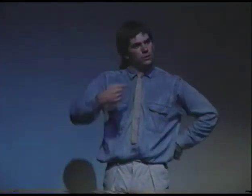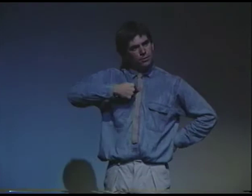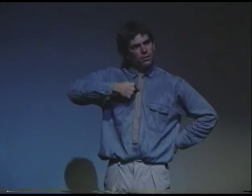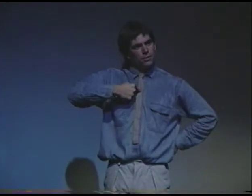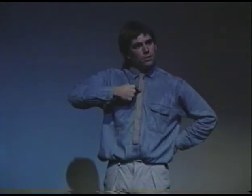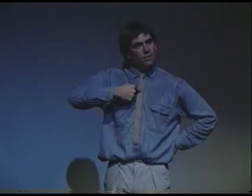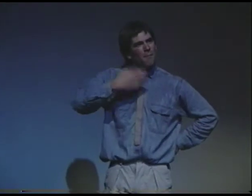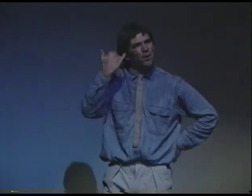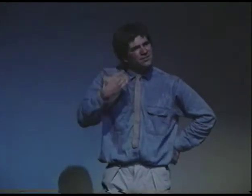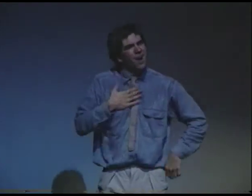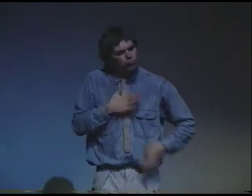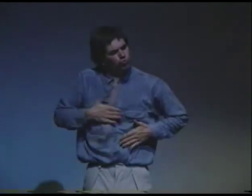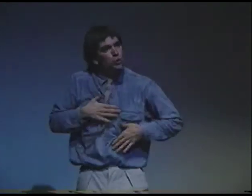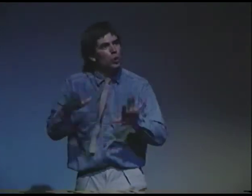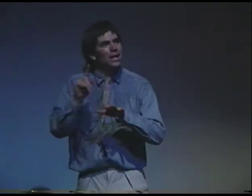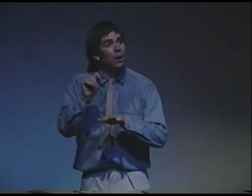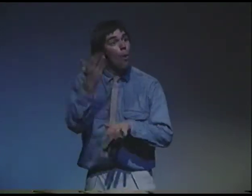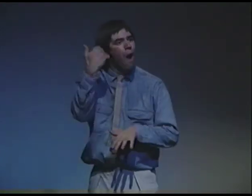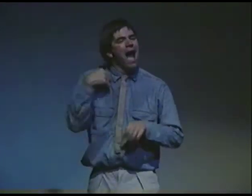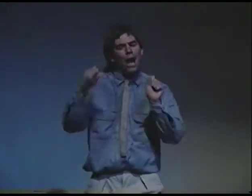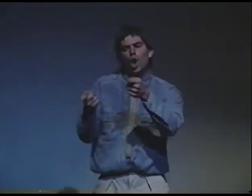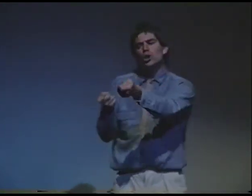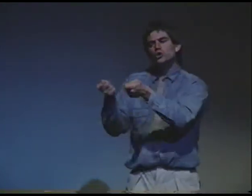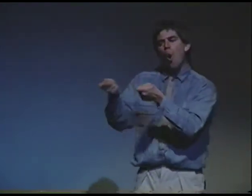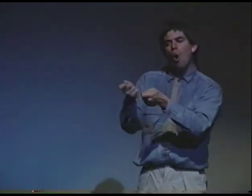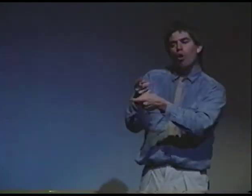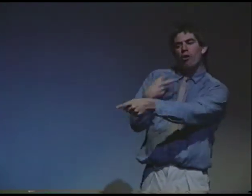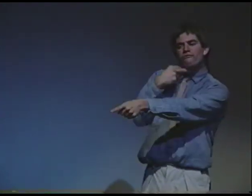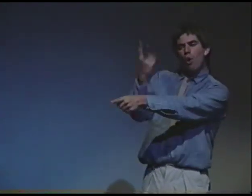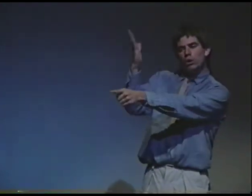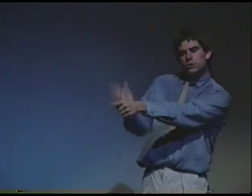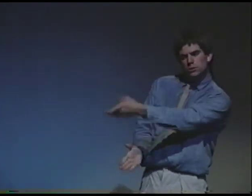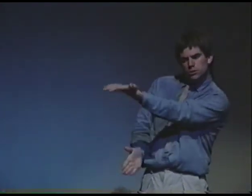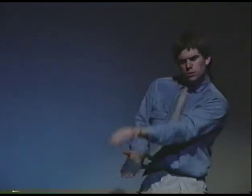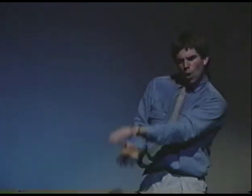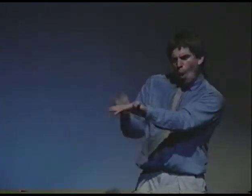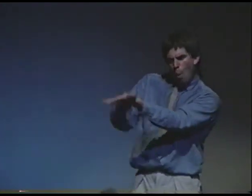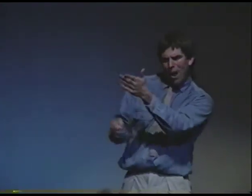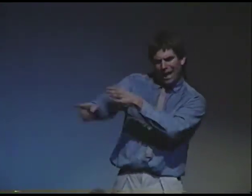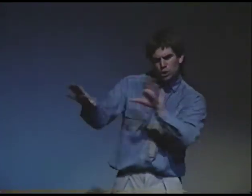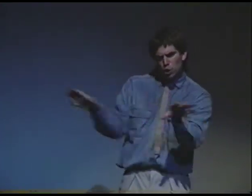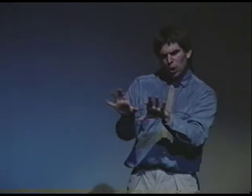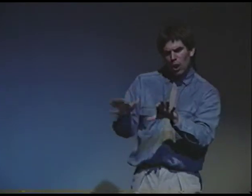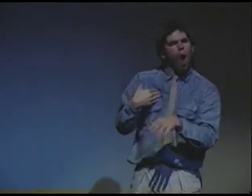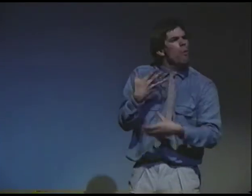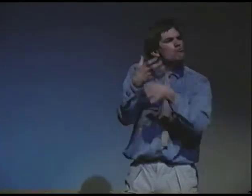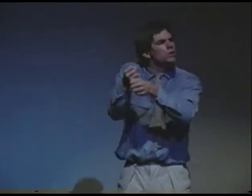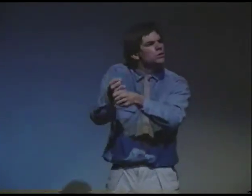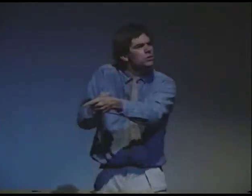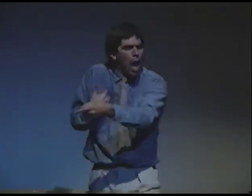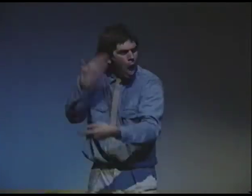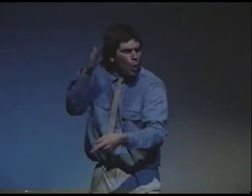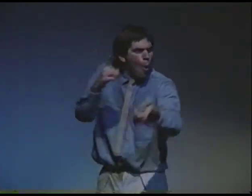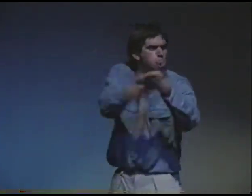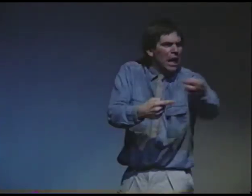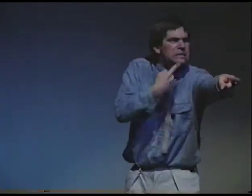responsible for translating my poetry is me. And I enjoy doing it because I can control the voice.